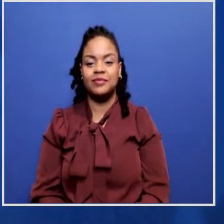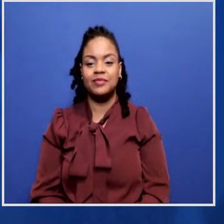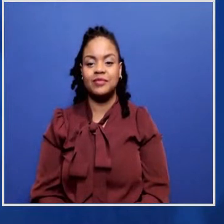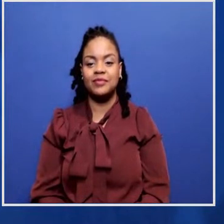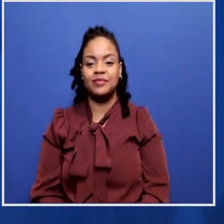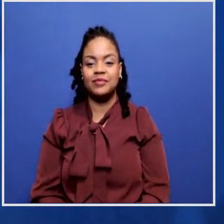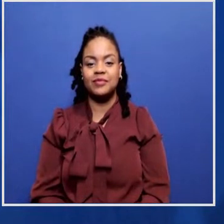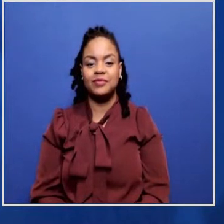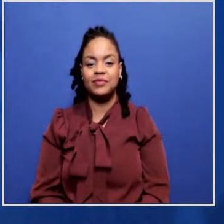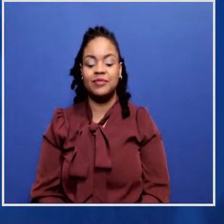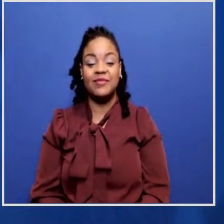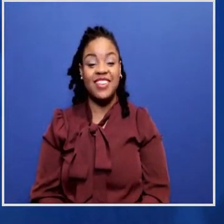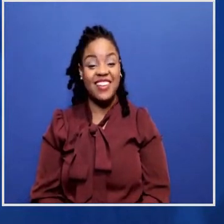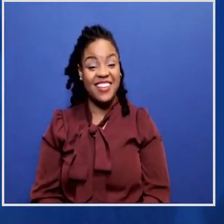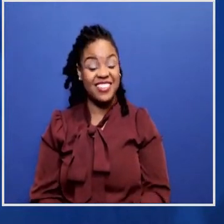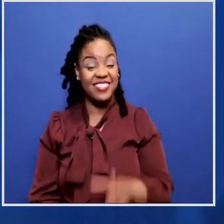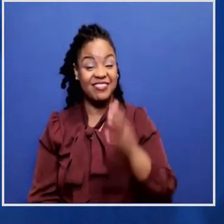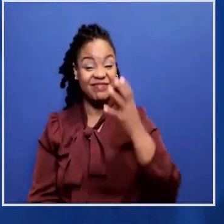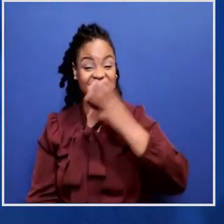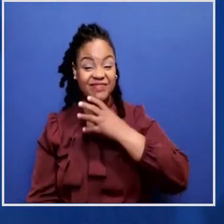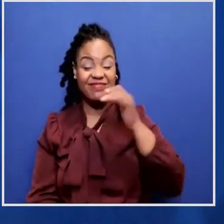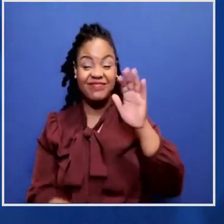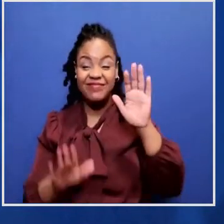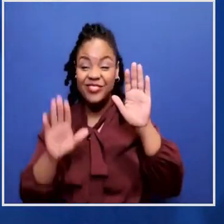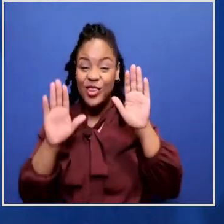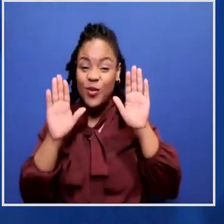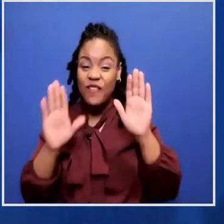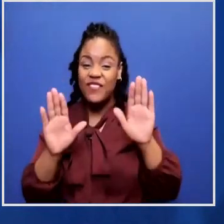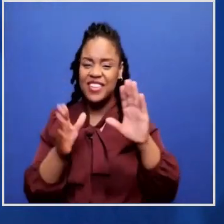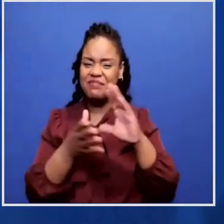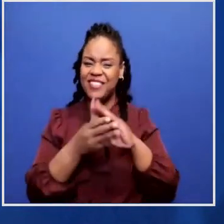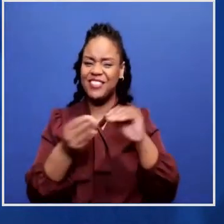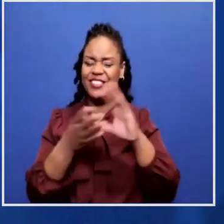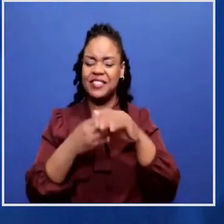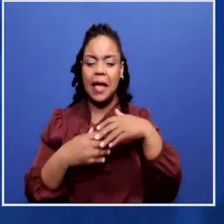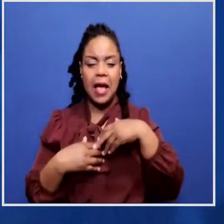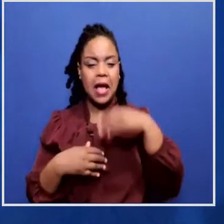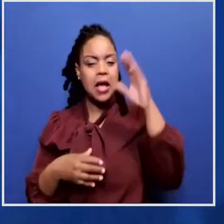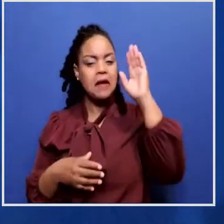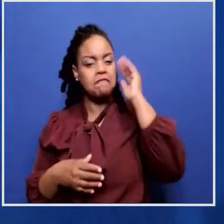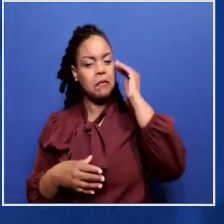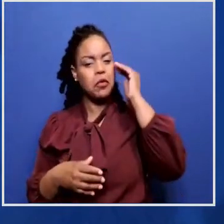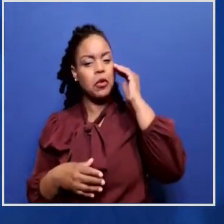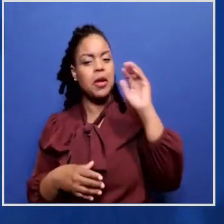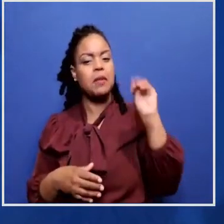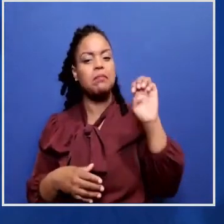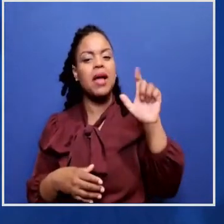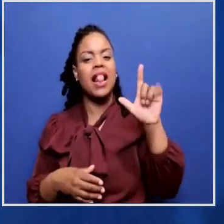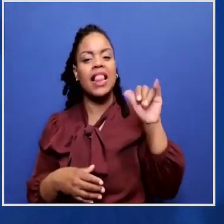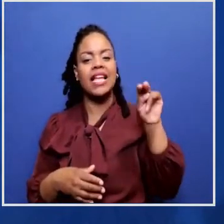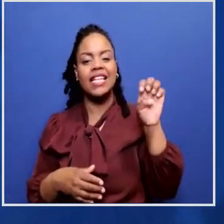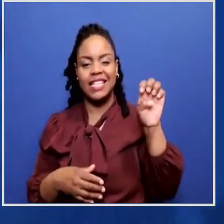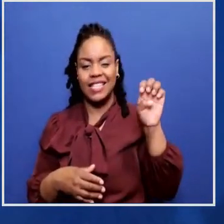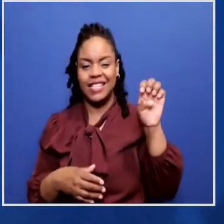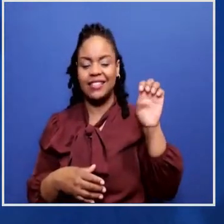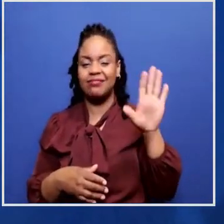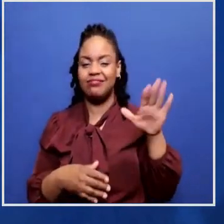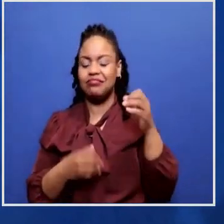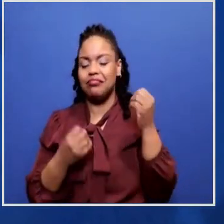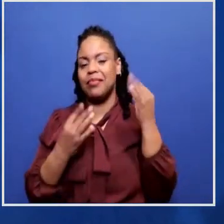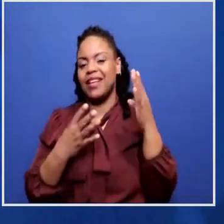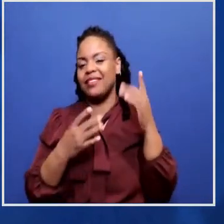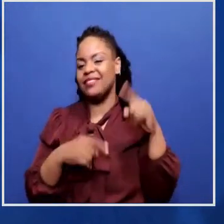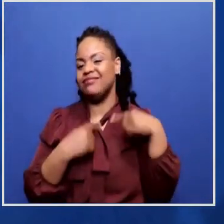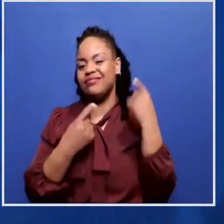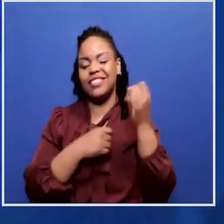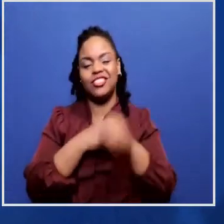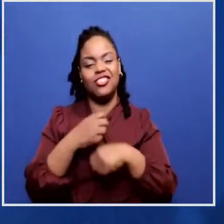THANK YOU.